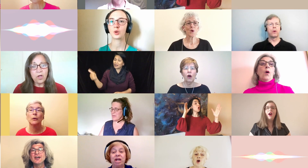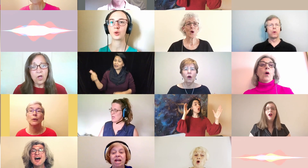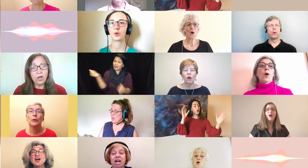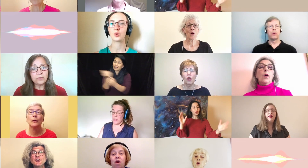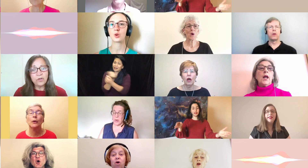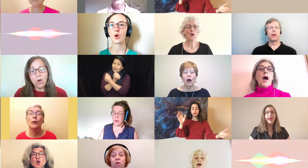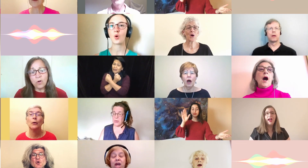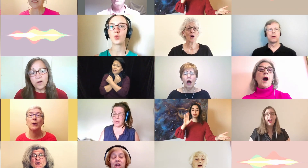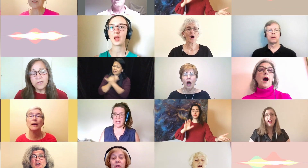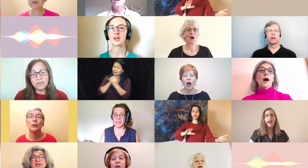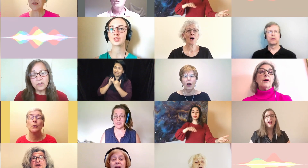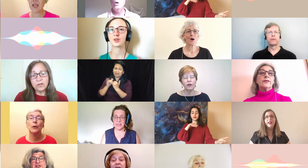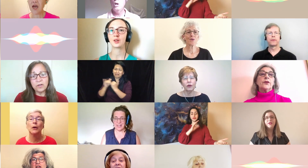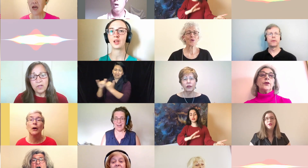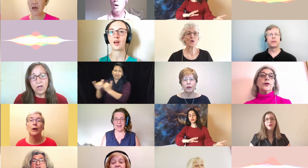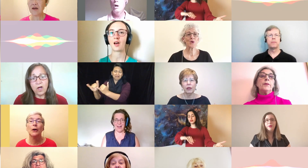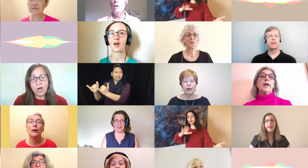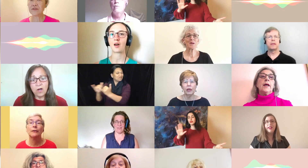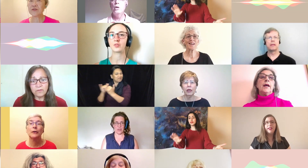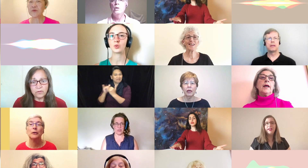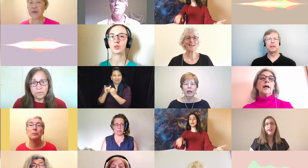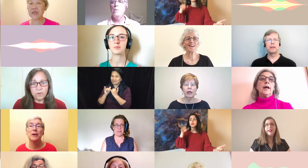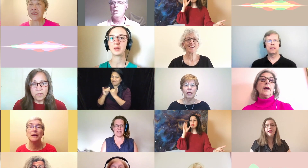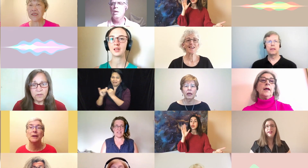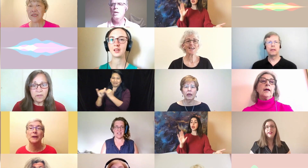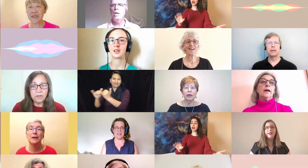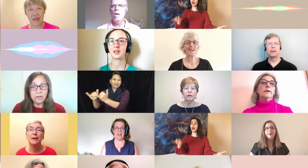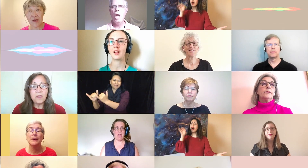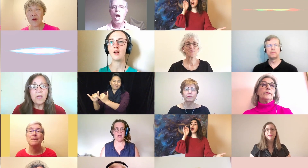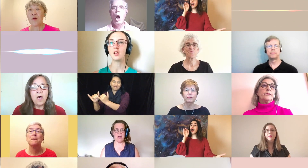H: No love could be, L: no greater love could be,